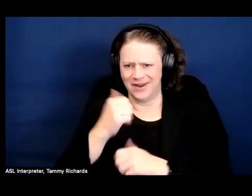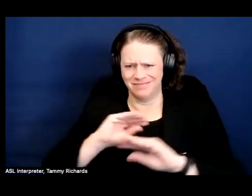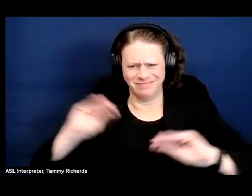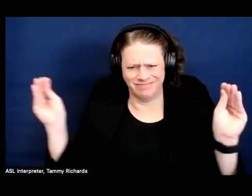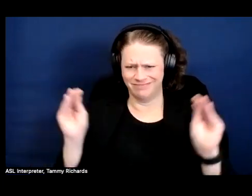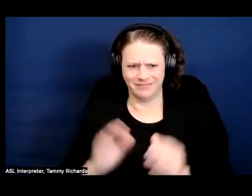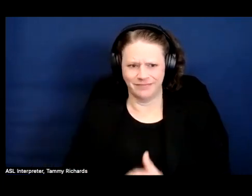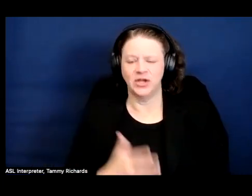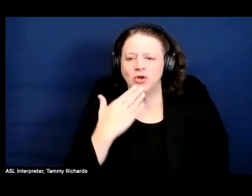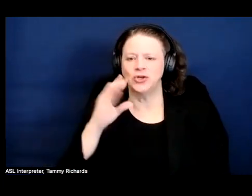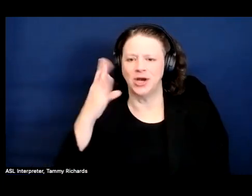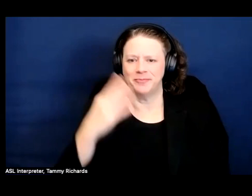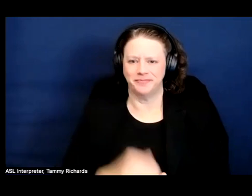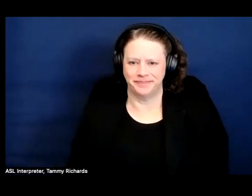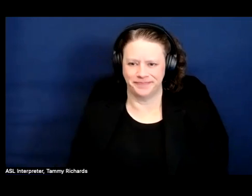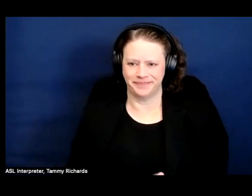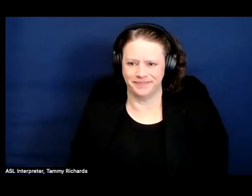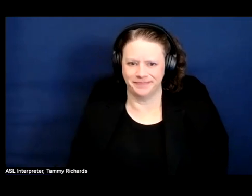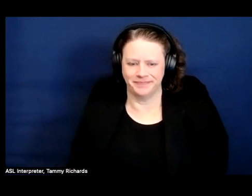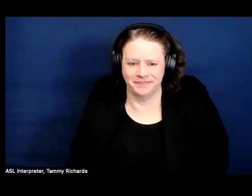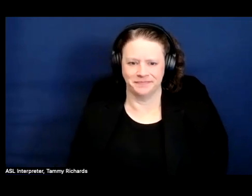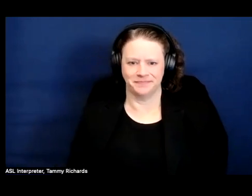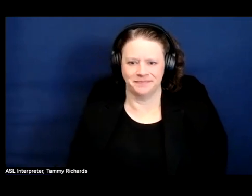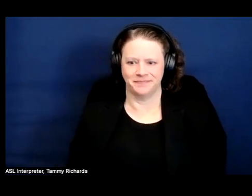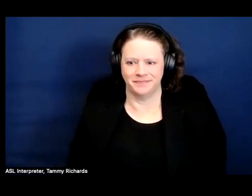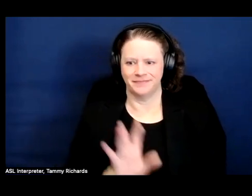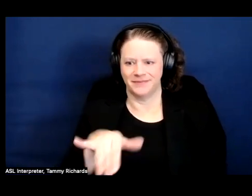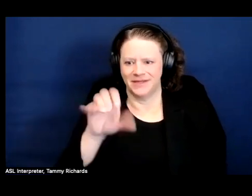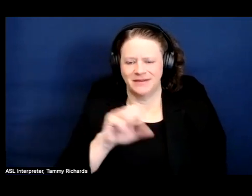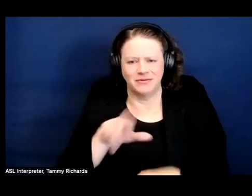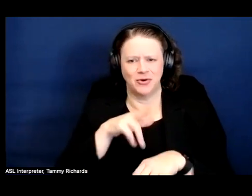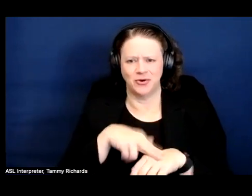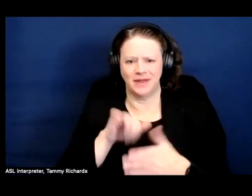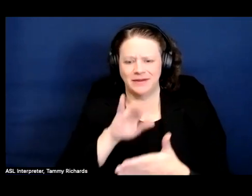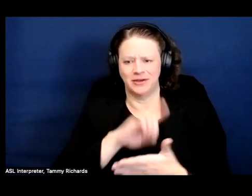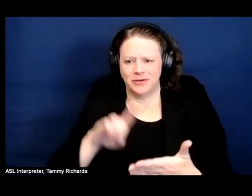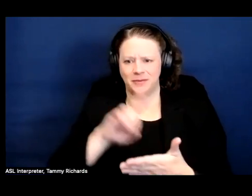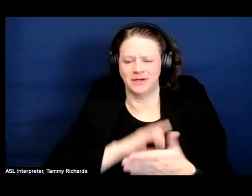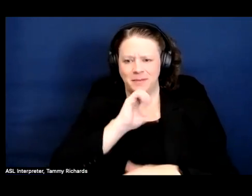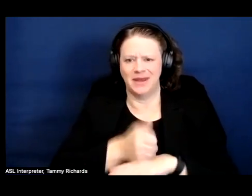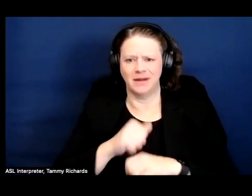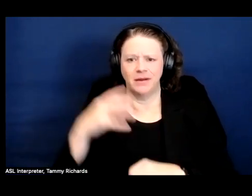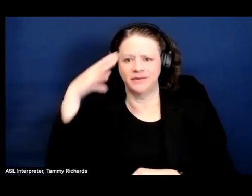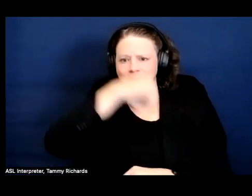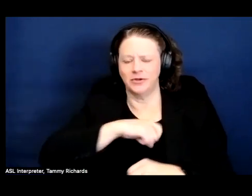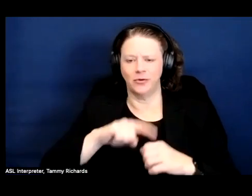And then interrupting or terminating the tenancy because of source of income. We used to see, like I said, a lot of the termination notices saying,